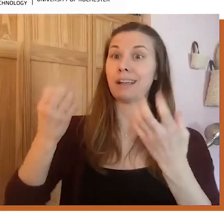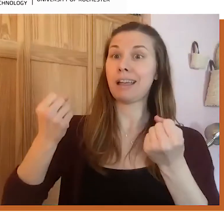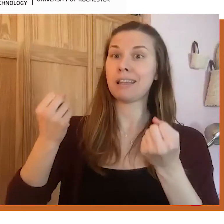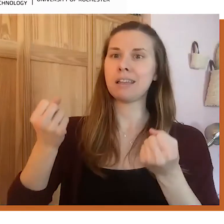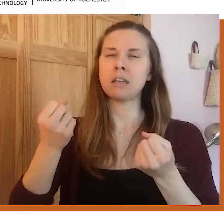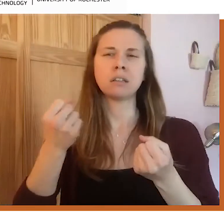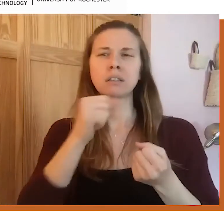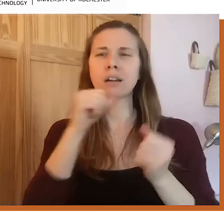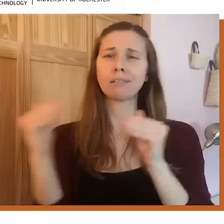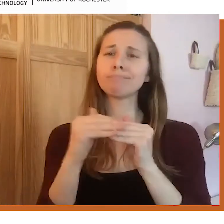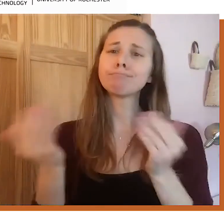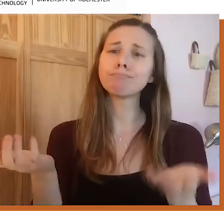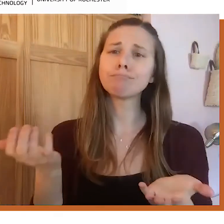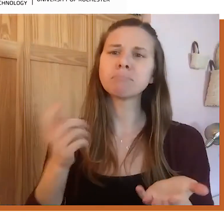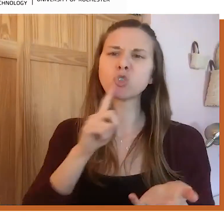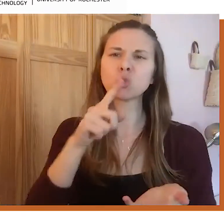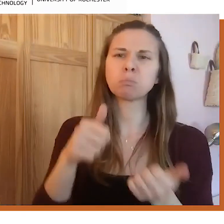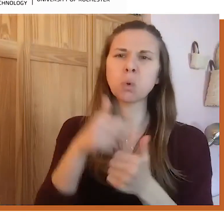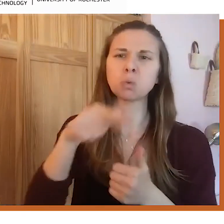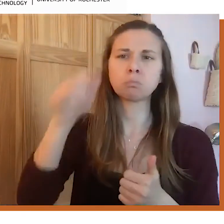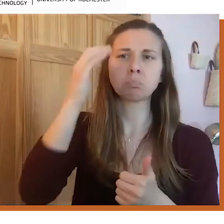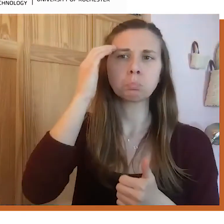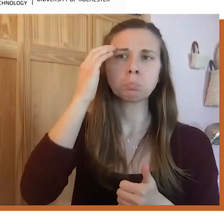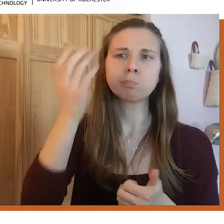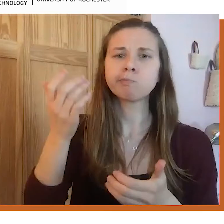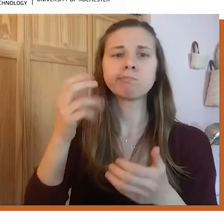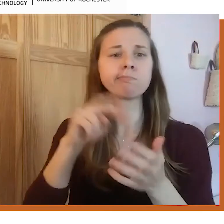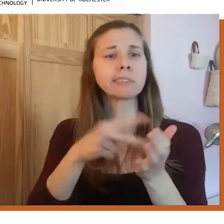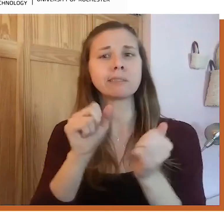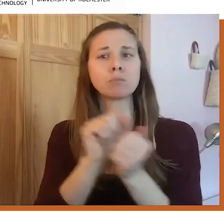is not equal. I'm sure that most of you are familiar with that.